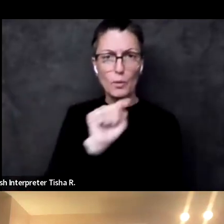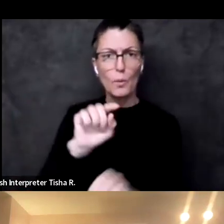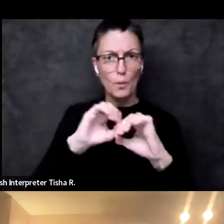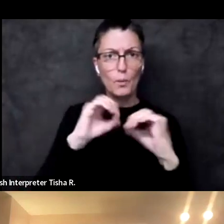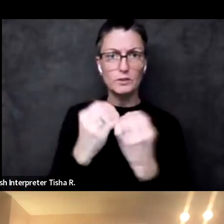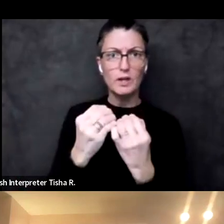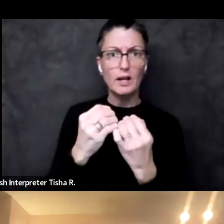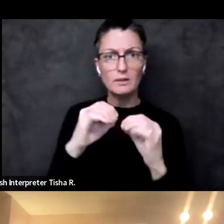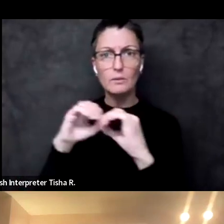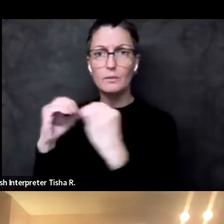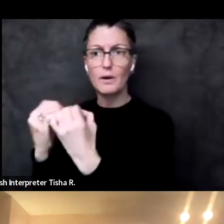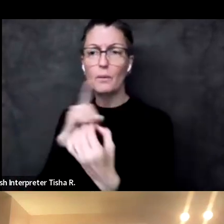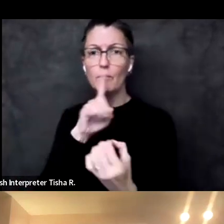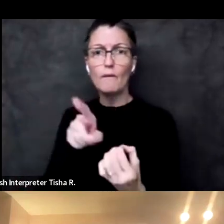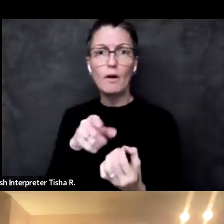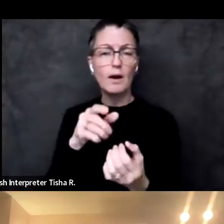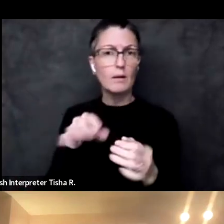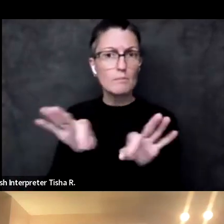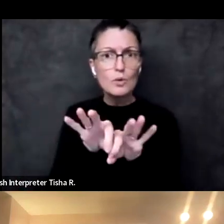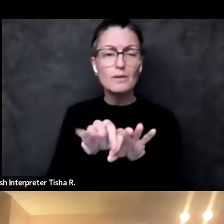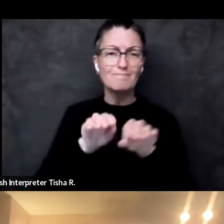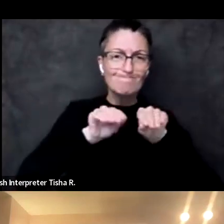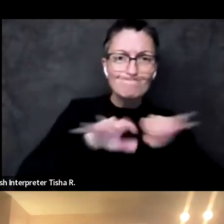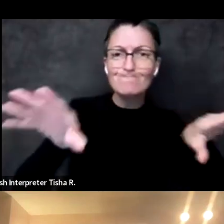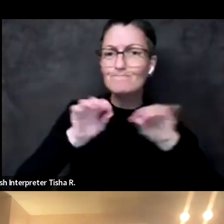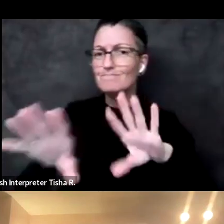into putting the word out there to better stories.